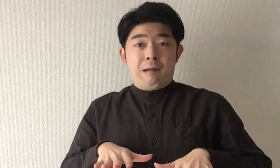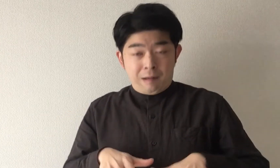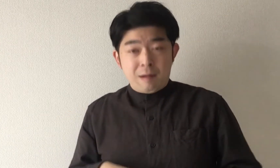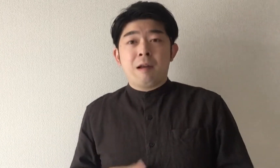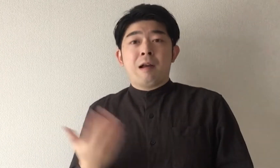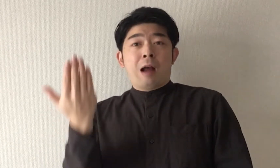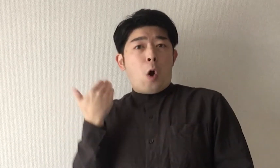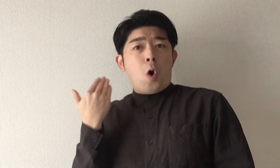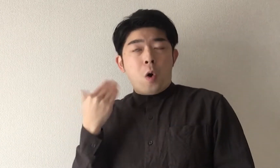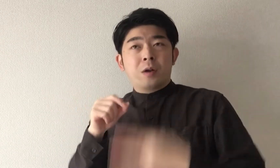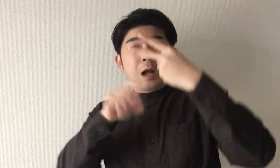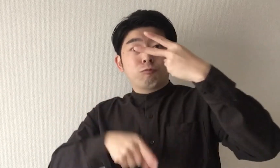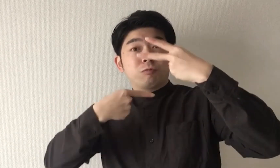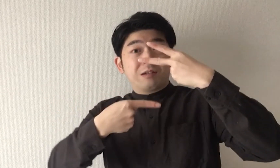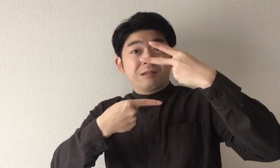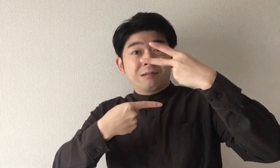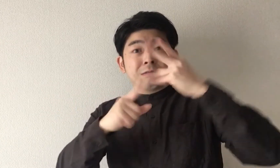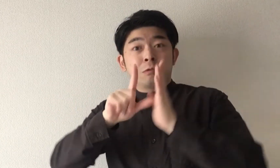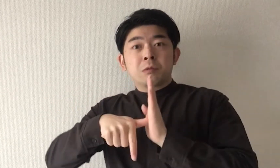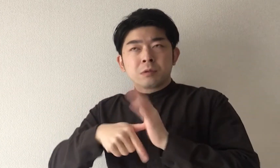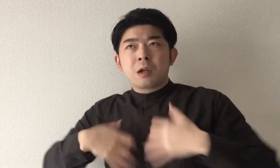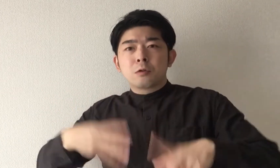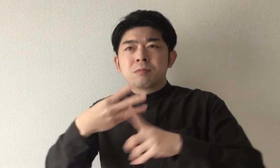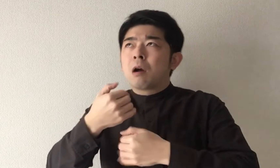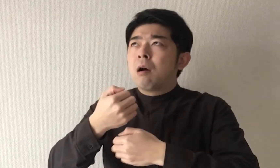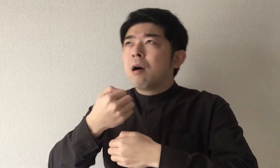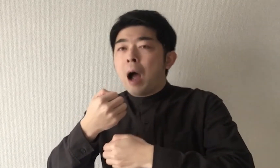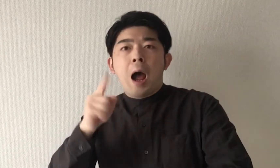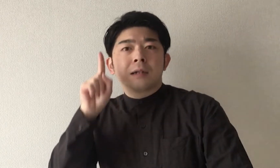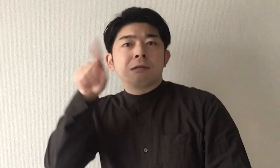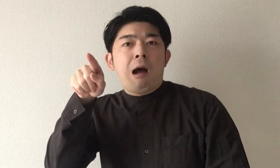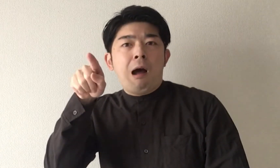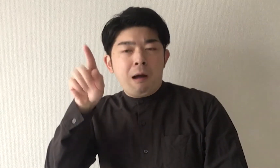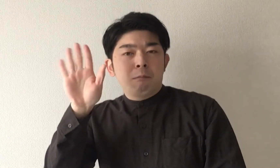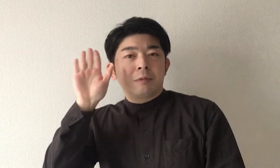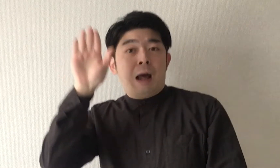“In the past February 1, my birthday is in the future.”